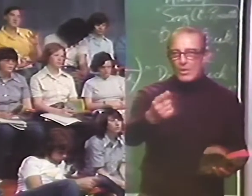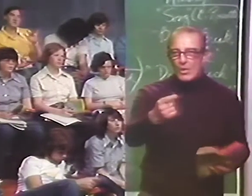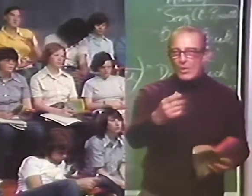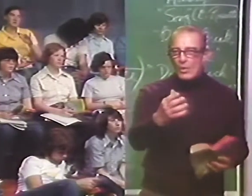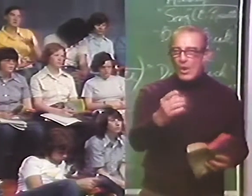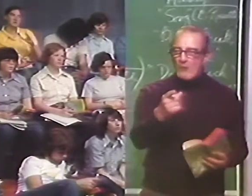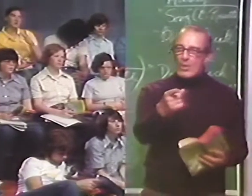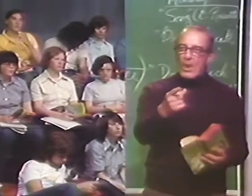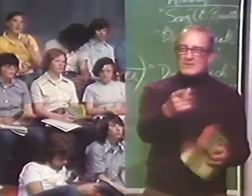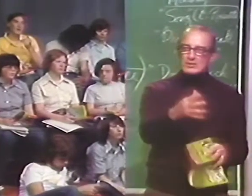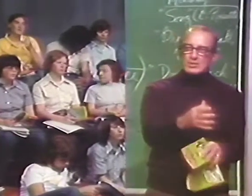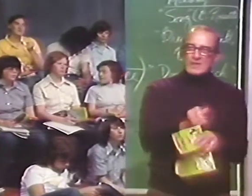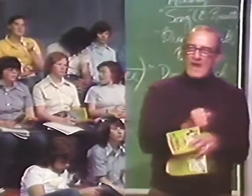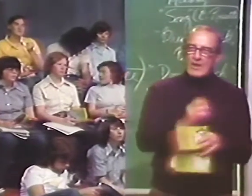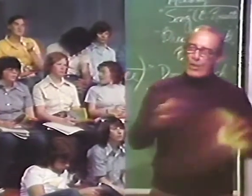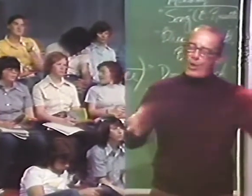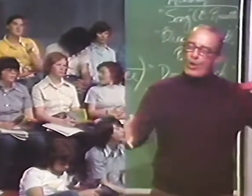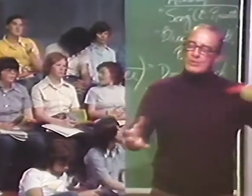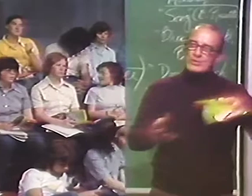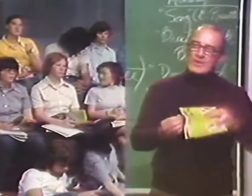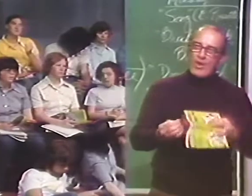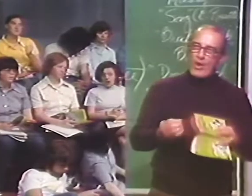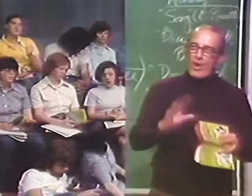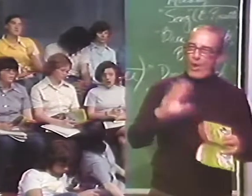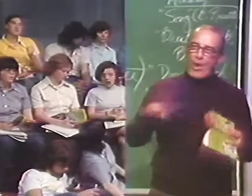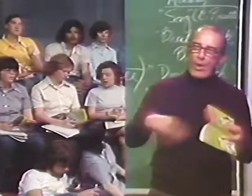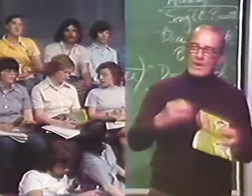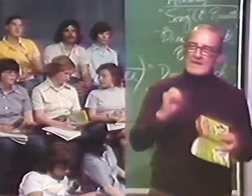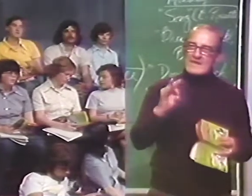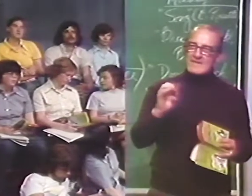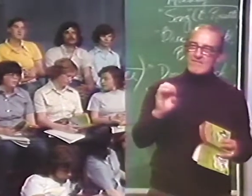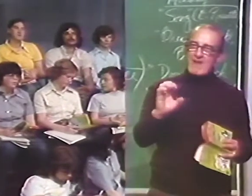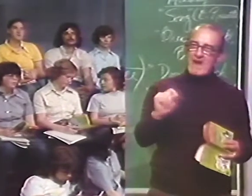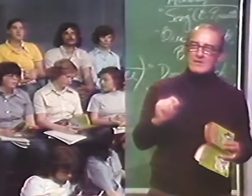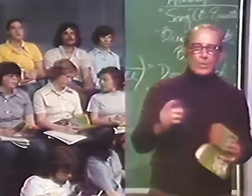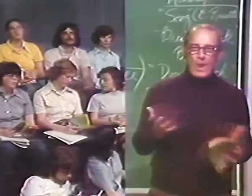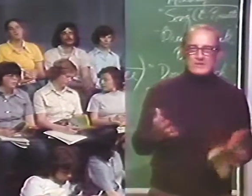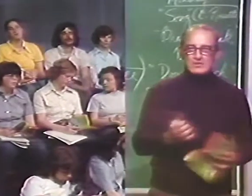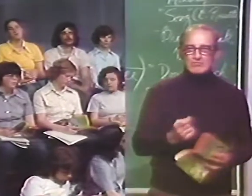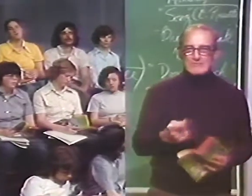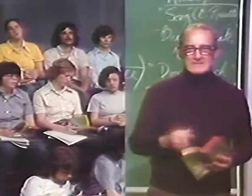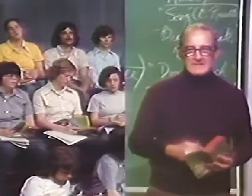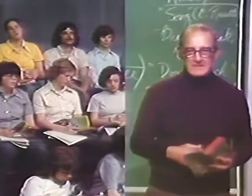WHAT? BUT WHAT DID YOU GET? ALL TOGET-- WHOLE EFFECT.